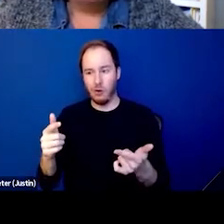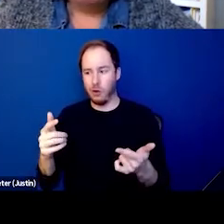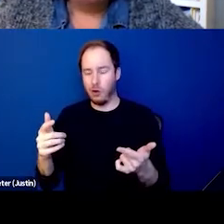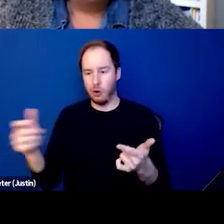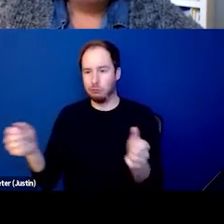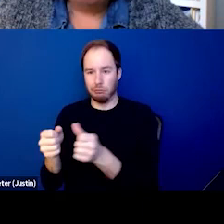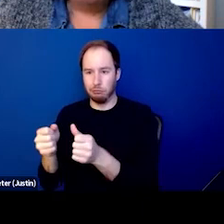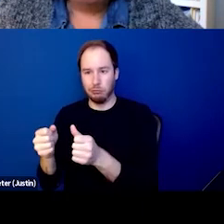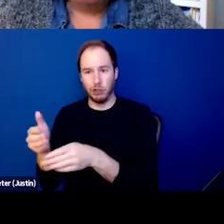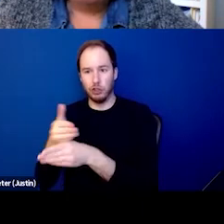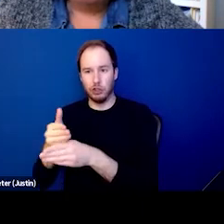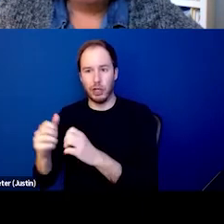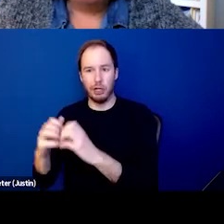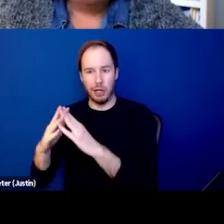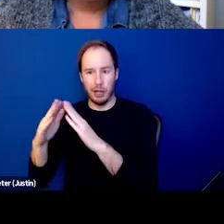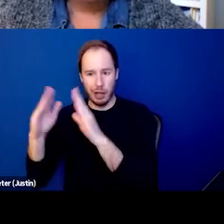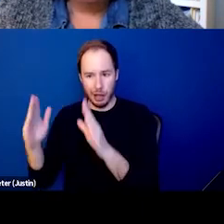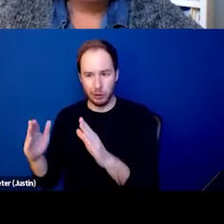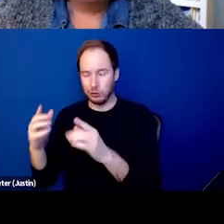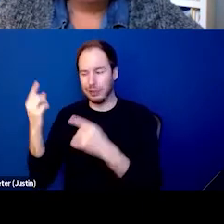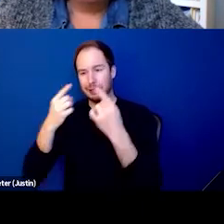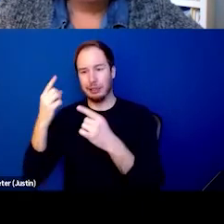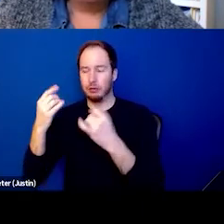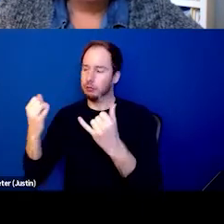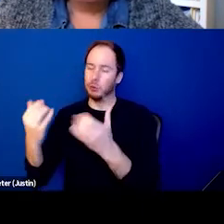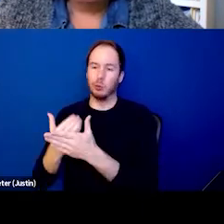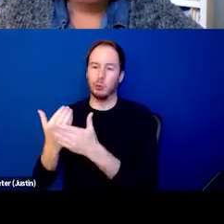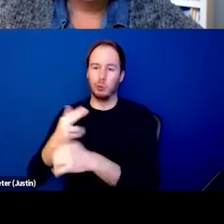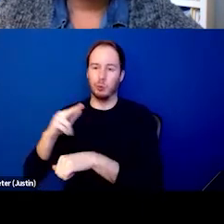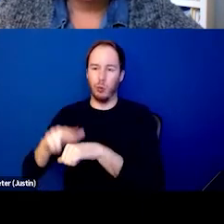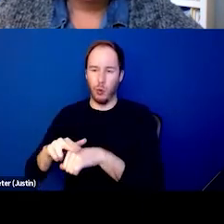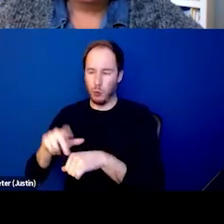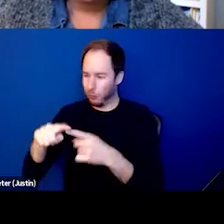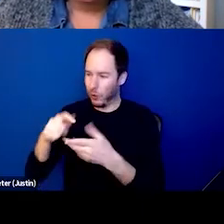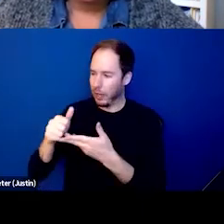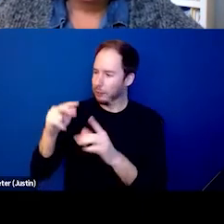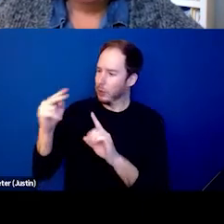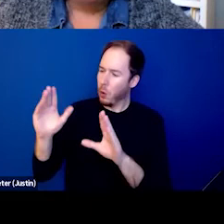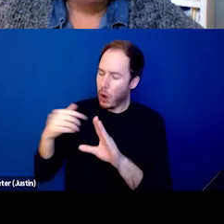It's like the norm, so you have just help them reframe how they think about that.